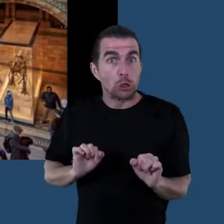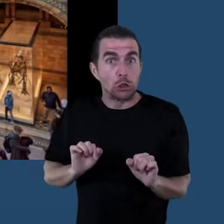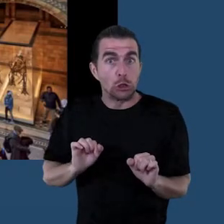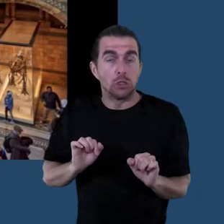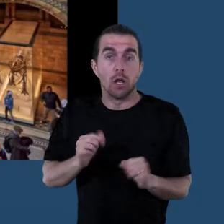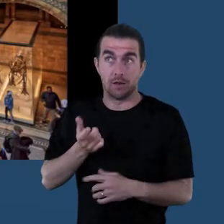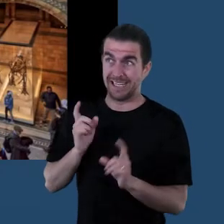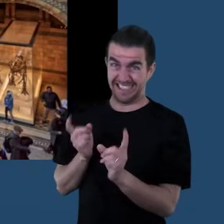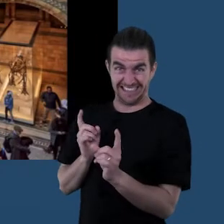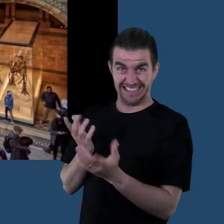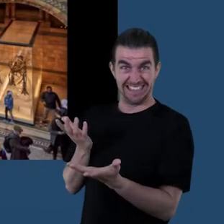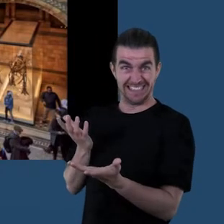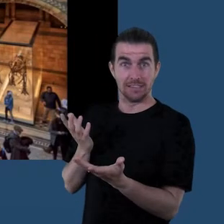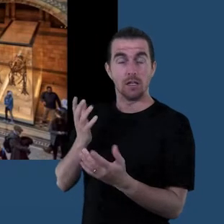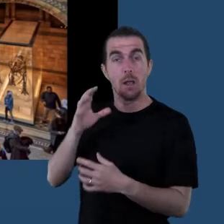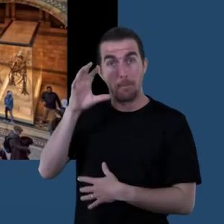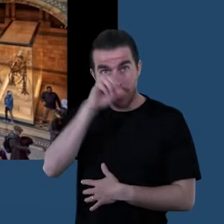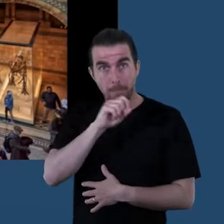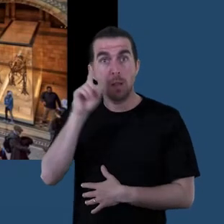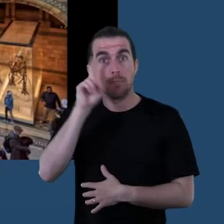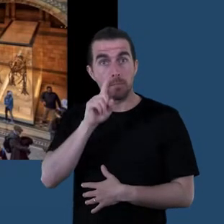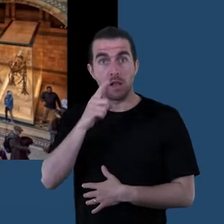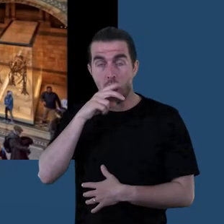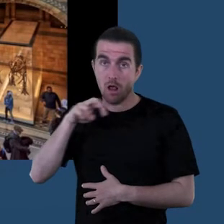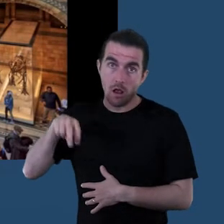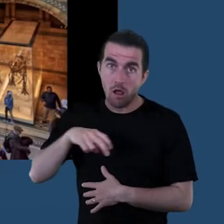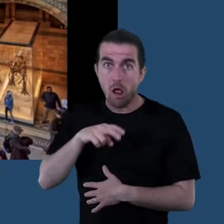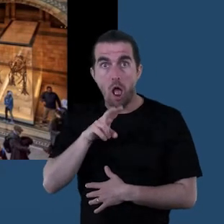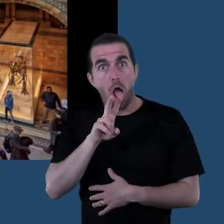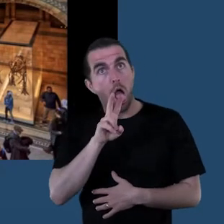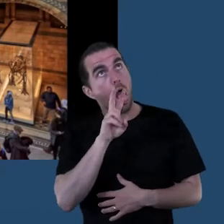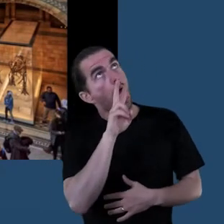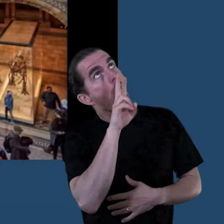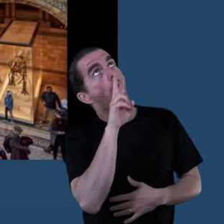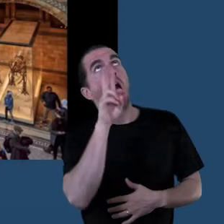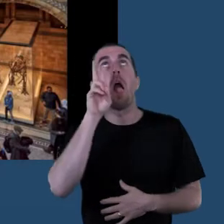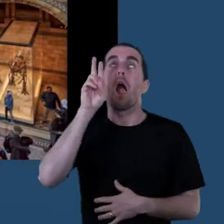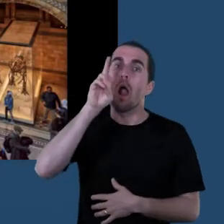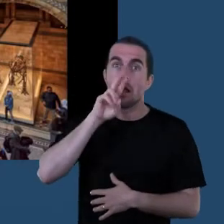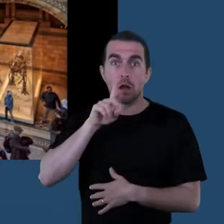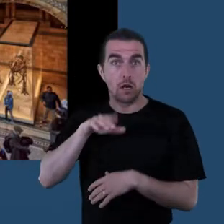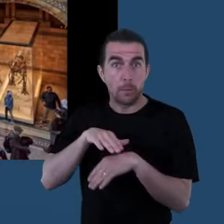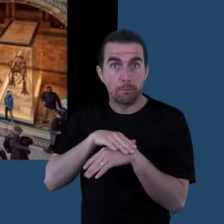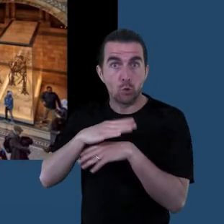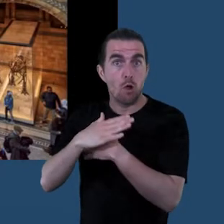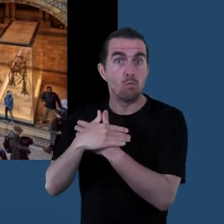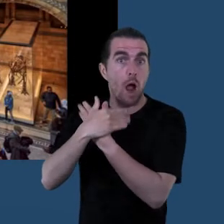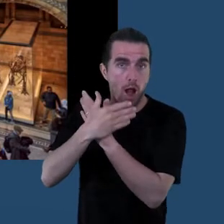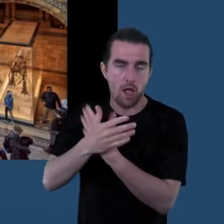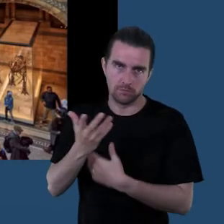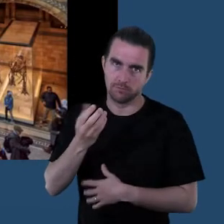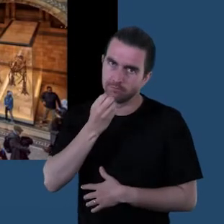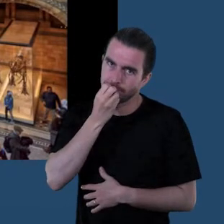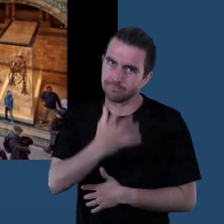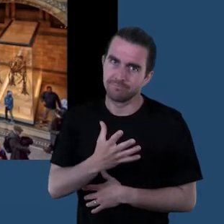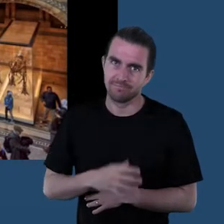this is what it was, remember when people could gather like that under the blue whale? Those were the days. So, yeah, Richard,